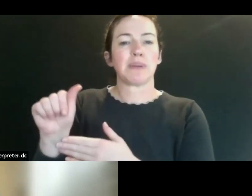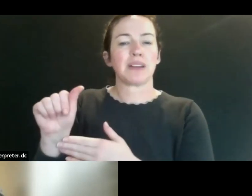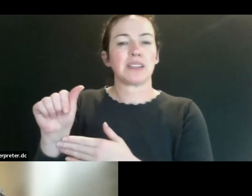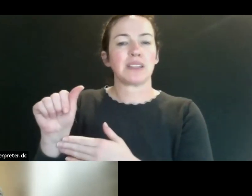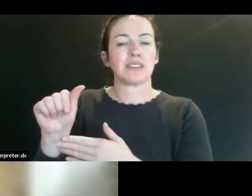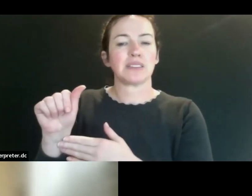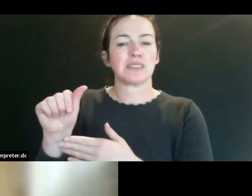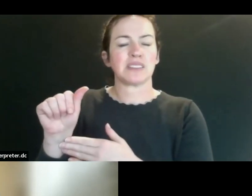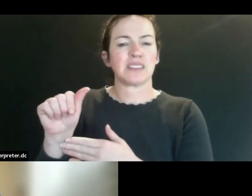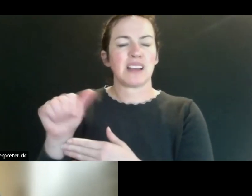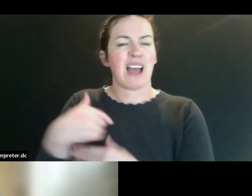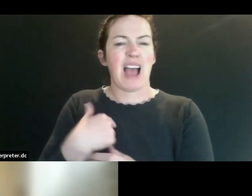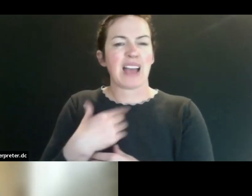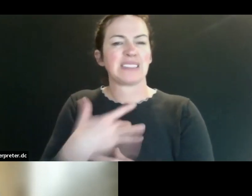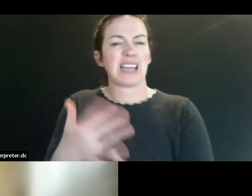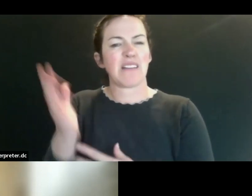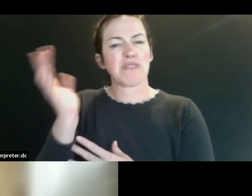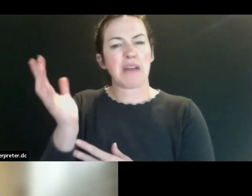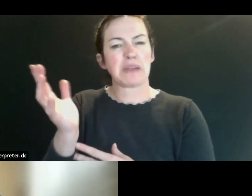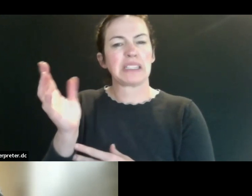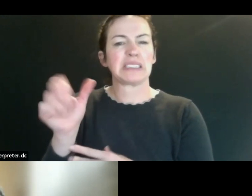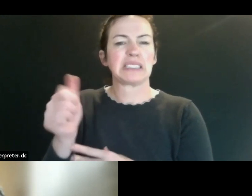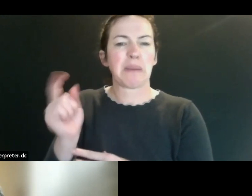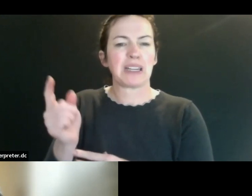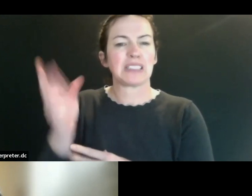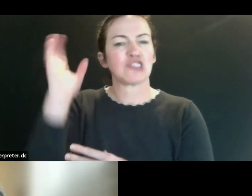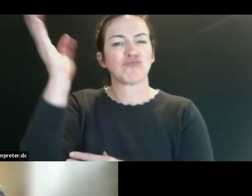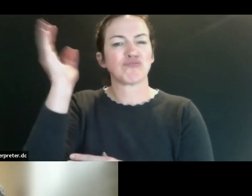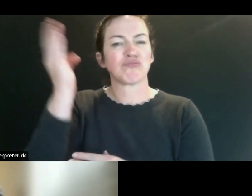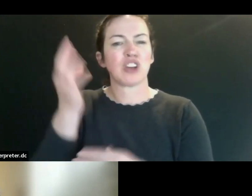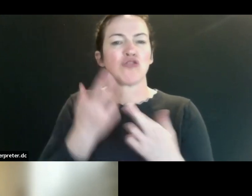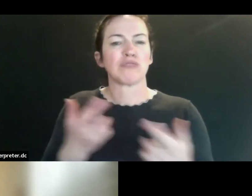5 to 10 minute presentation on resources every month. We call community and accessibility